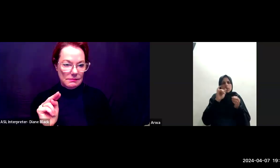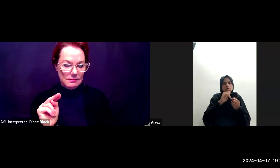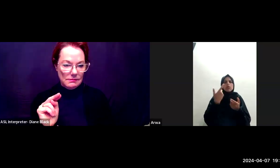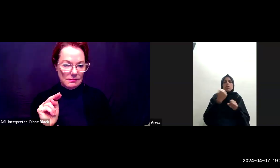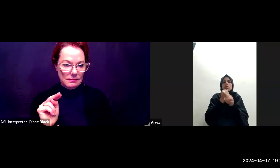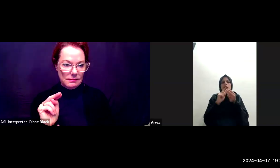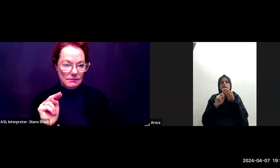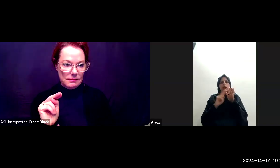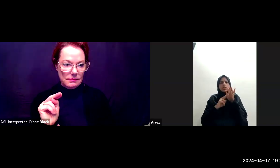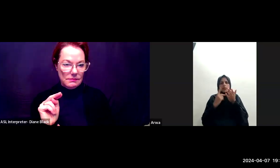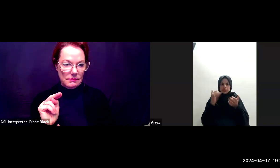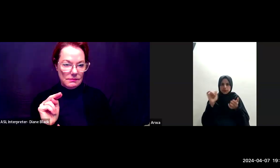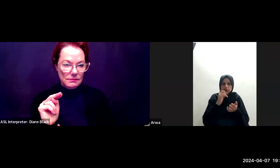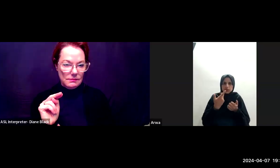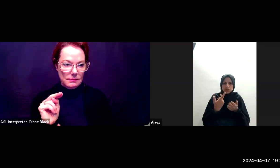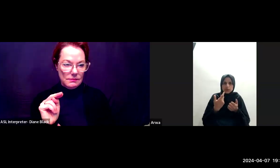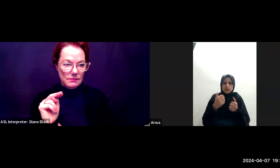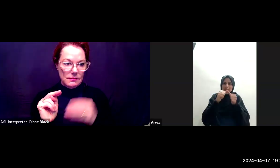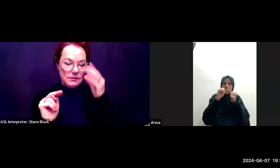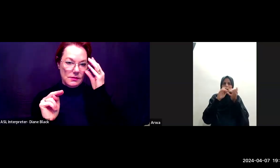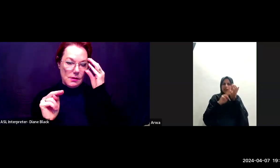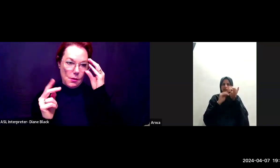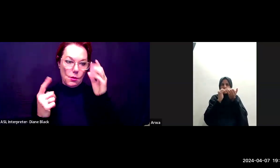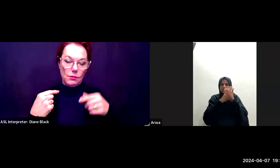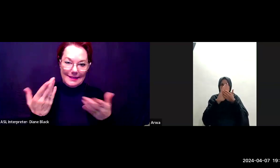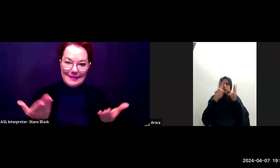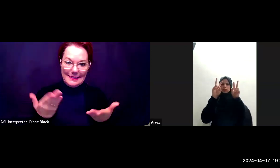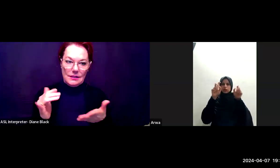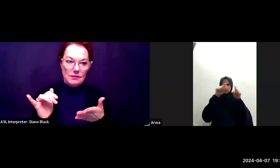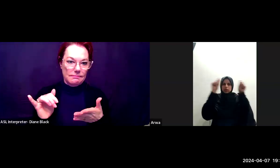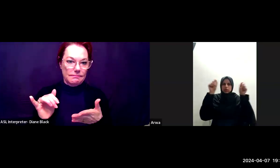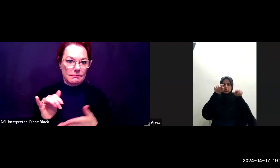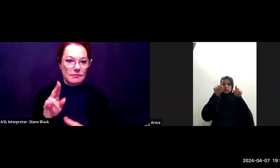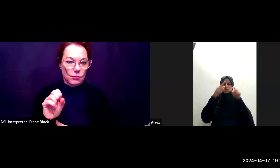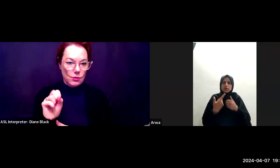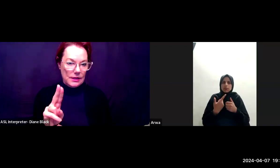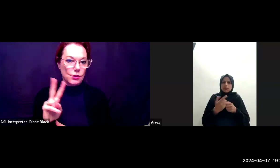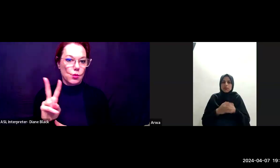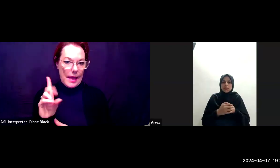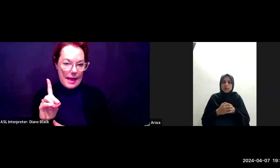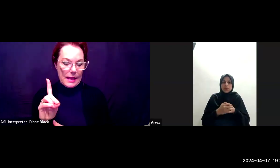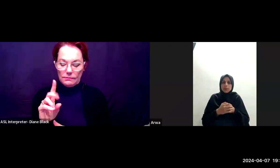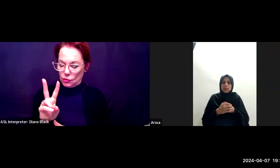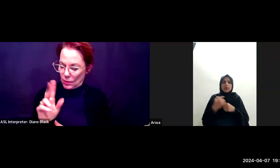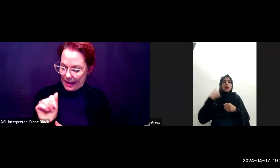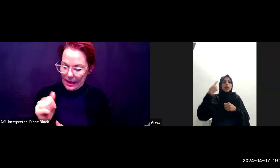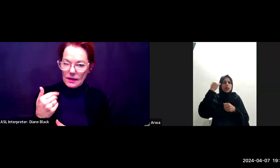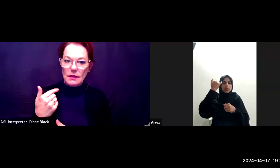has been doing in Usher syndrome particularly in USH2a. And I think the pandemic came and